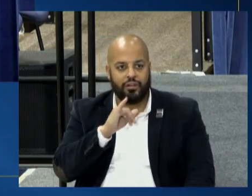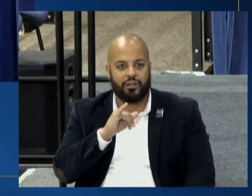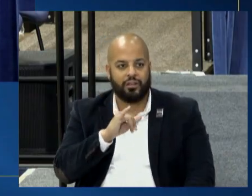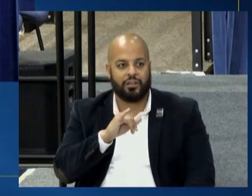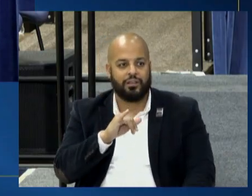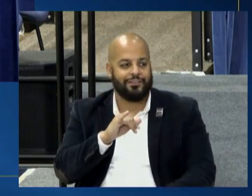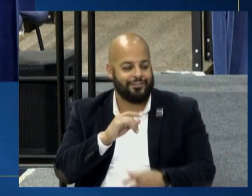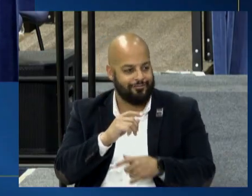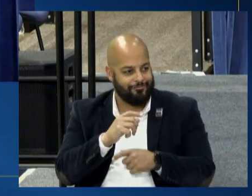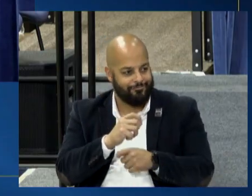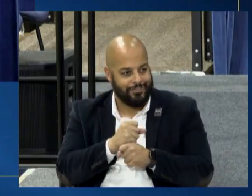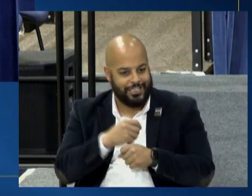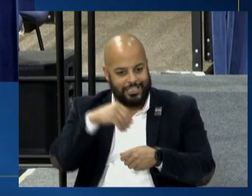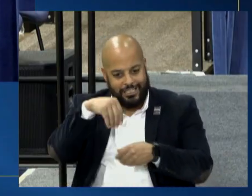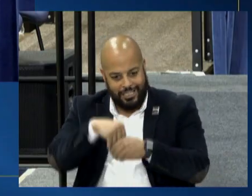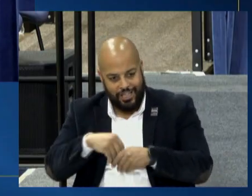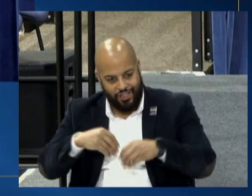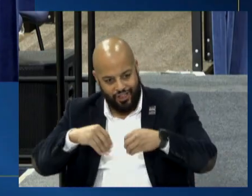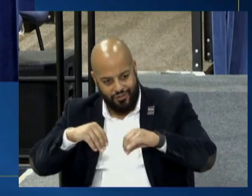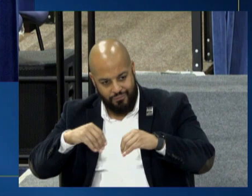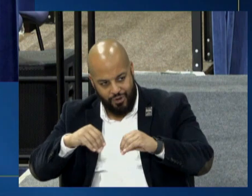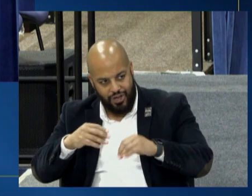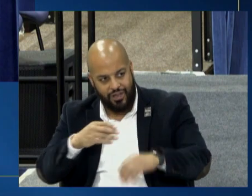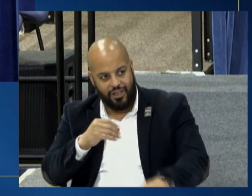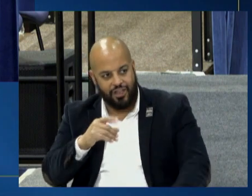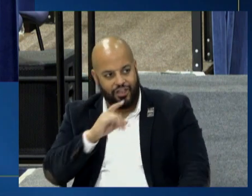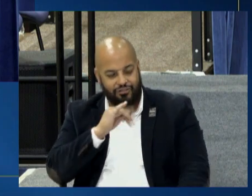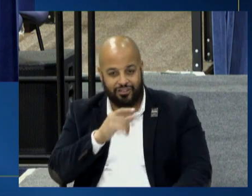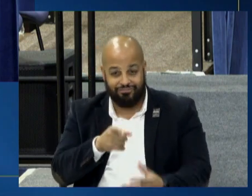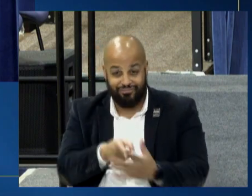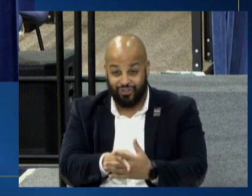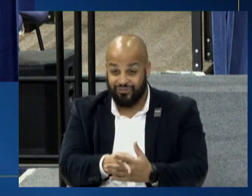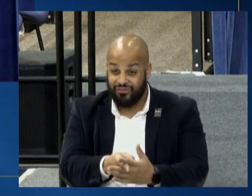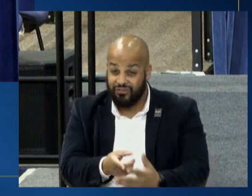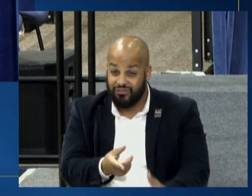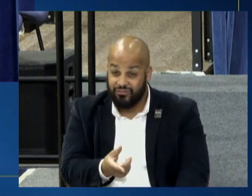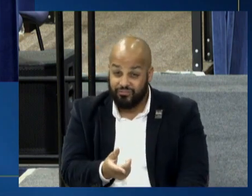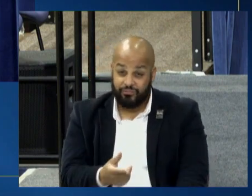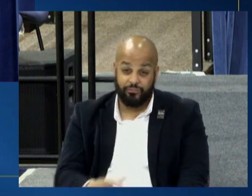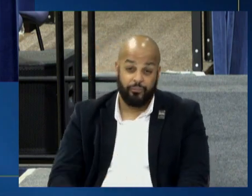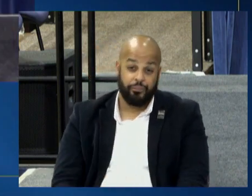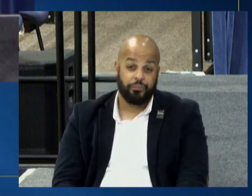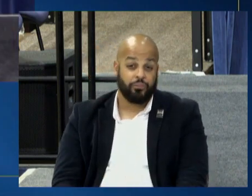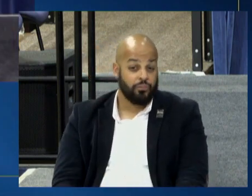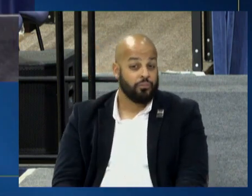into the market and getting to those people who would need the most. Stephen Konya: Yeah. And really impressive how